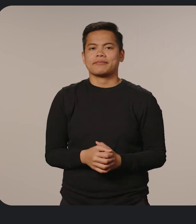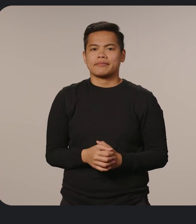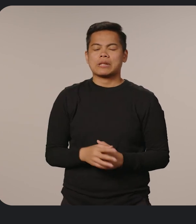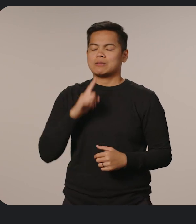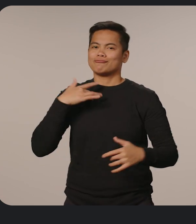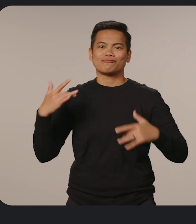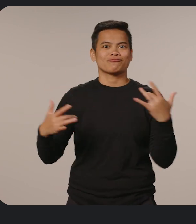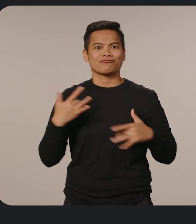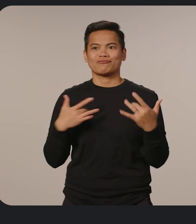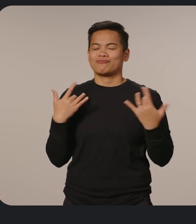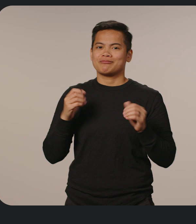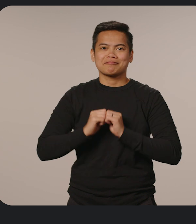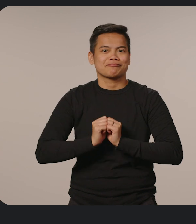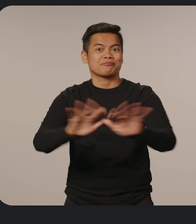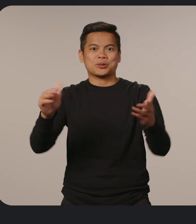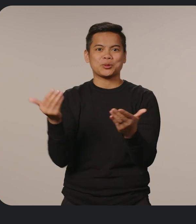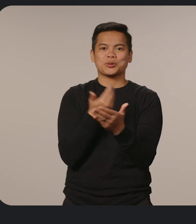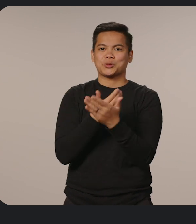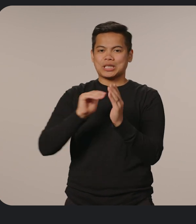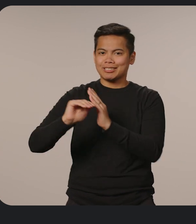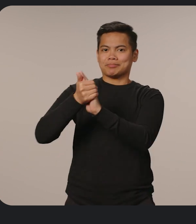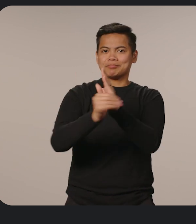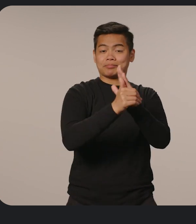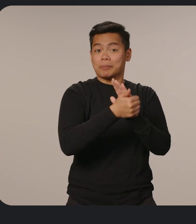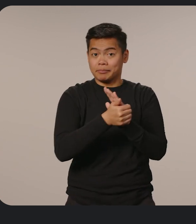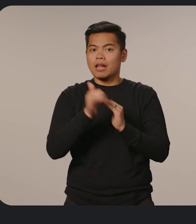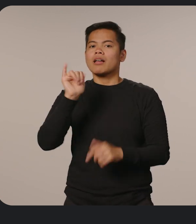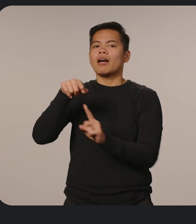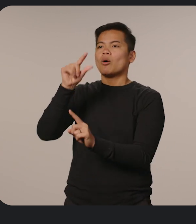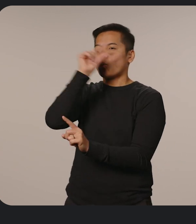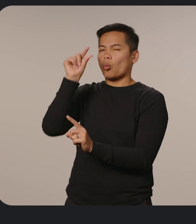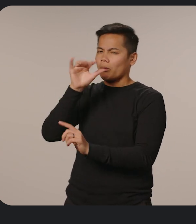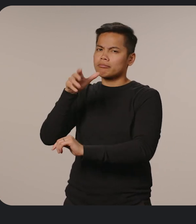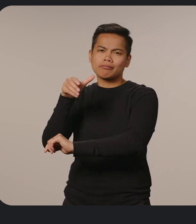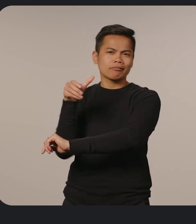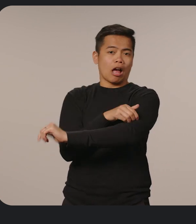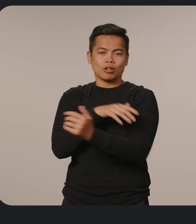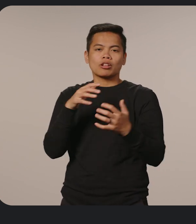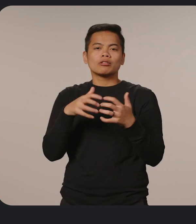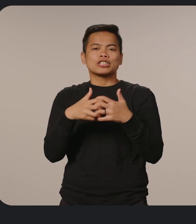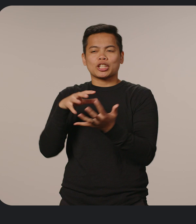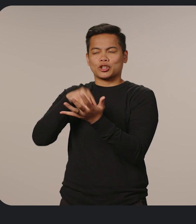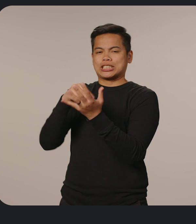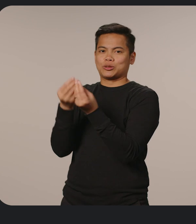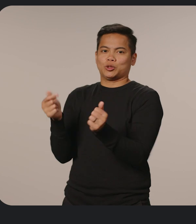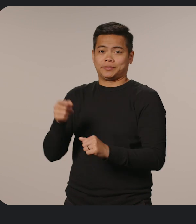we excited to share that we have just launched several new extensions that will enable you to tap into the power of